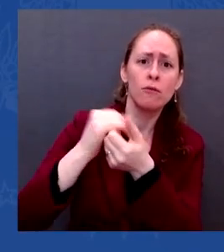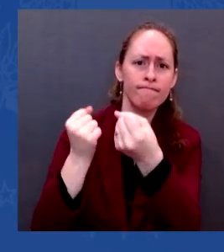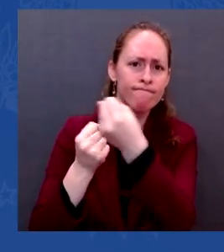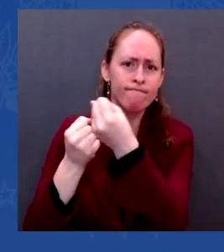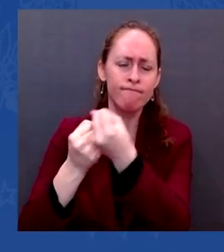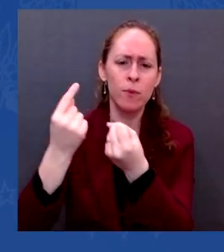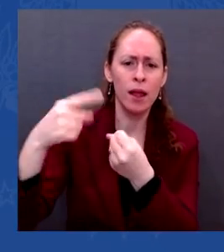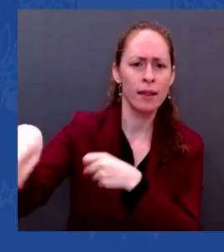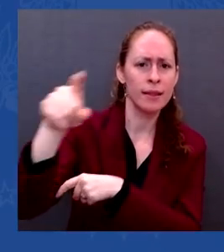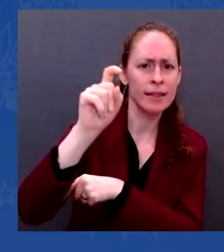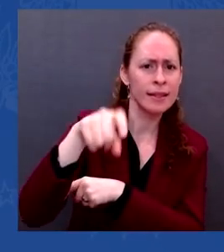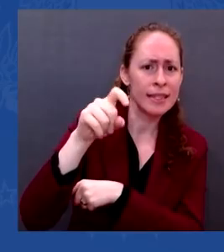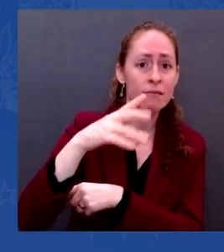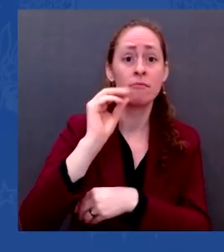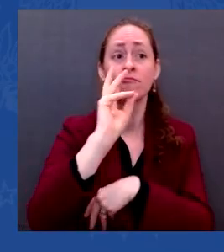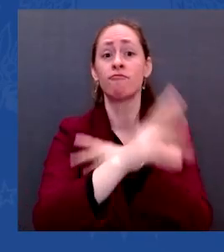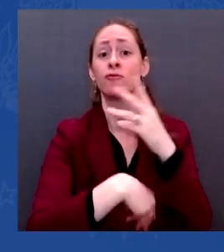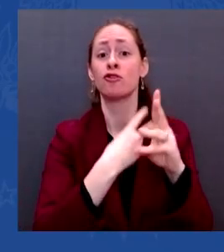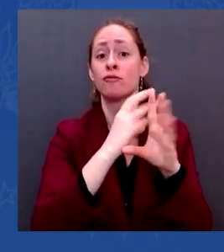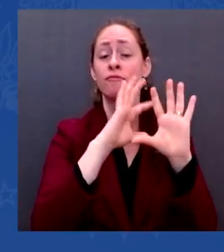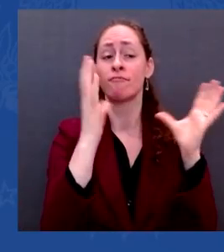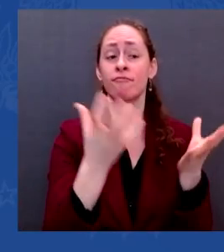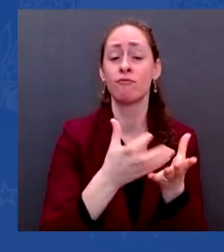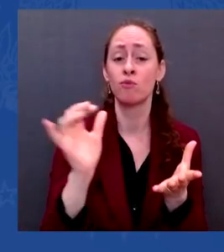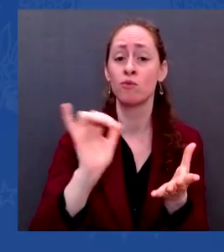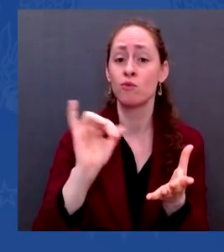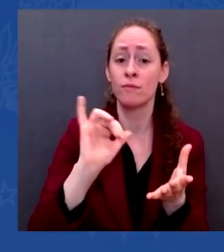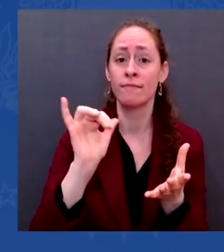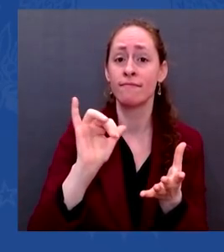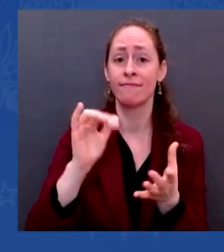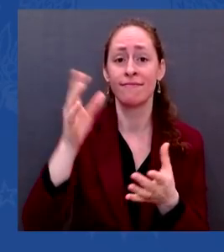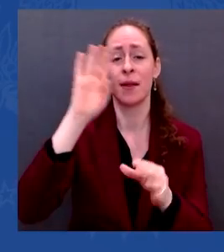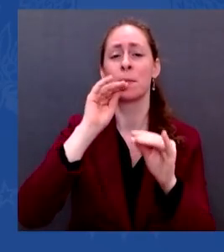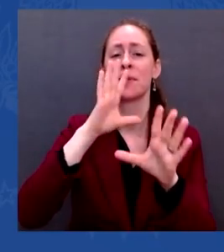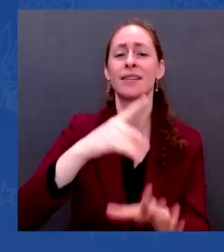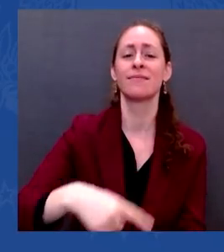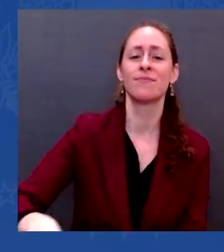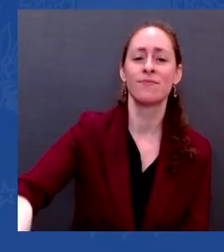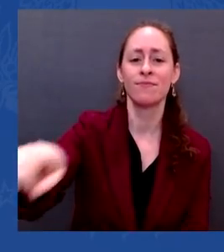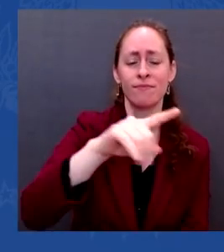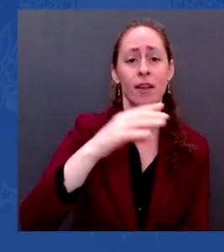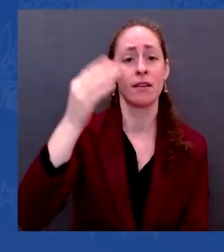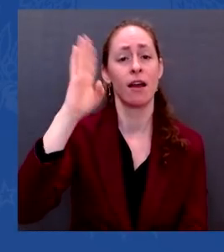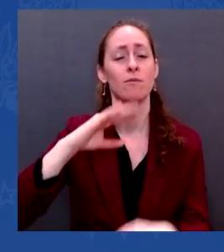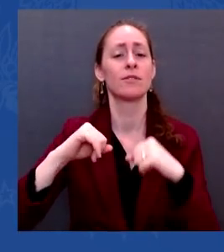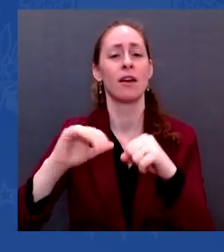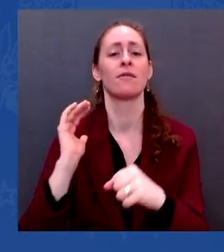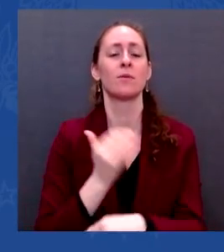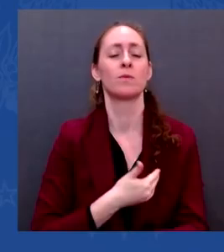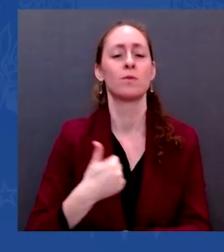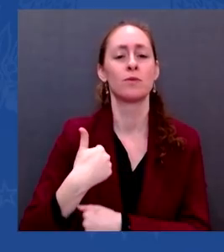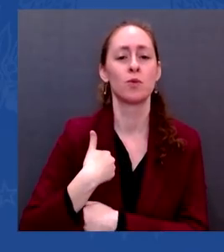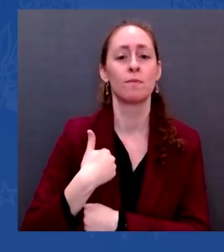I'm heading off to New York right now; I'm late. And I thank you for your time. Appreciate it.